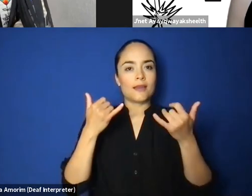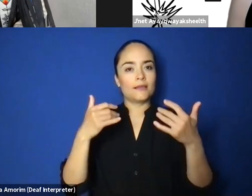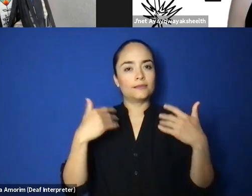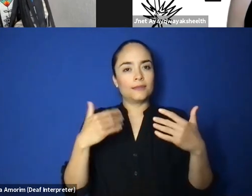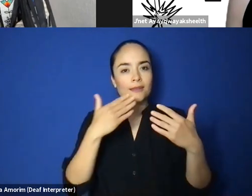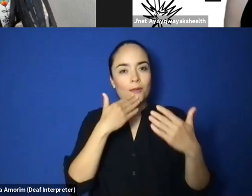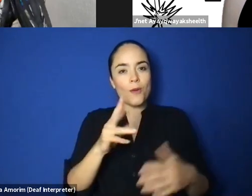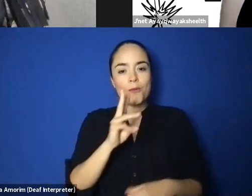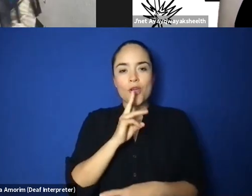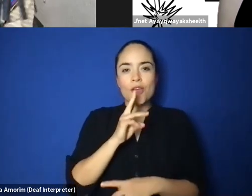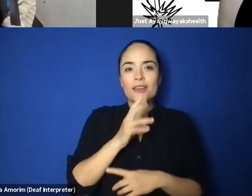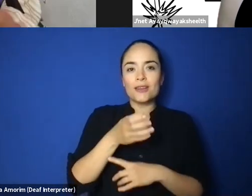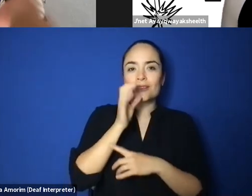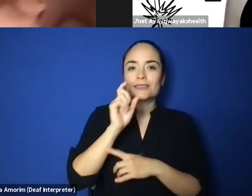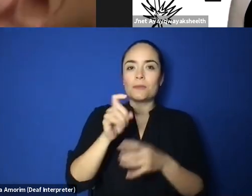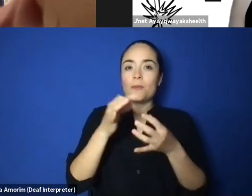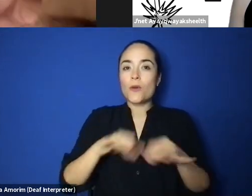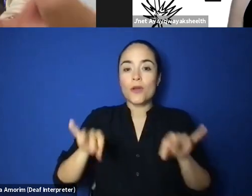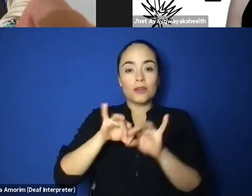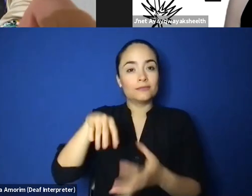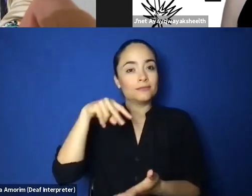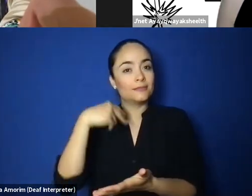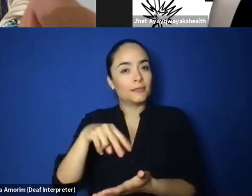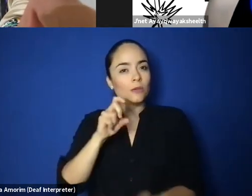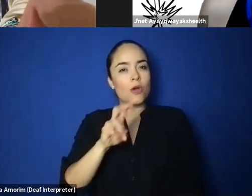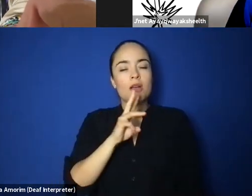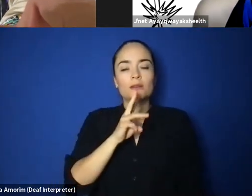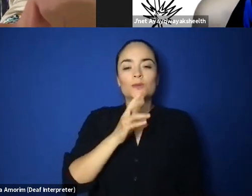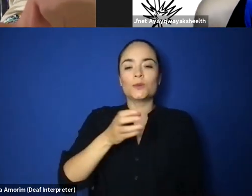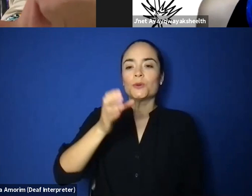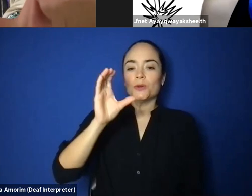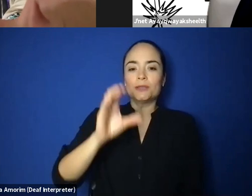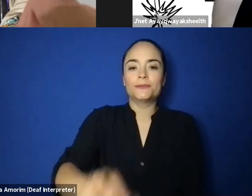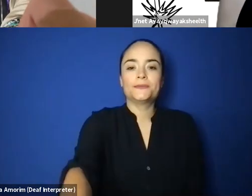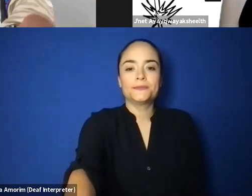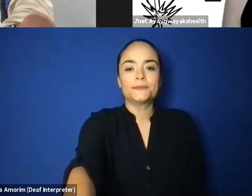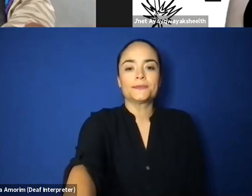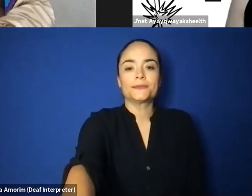So. Thanks. I'm giving you a chance to catch your breath, and you're right, John, your beautiful